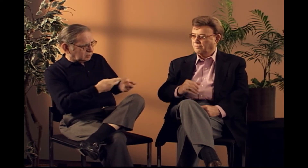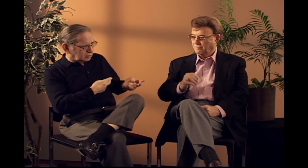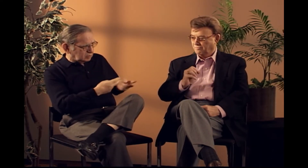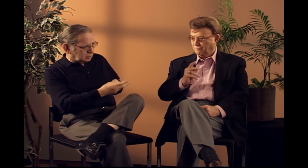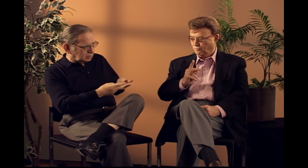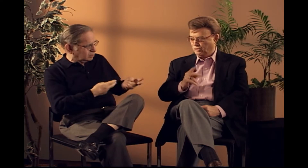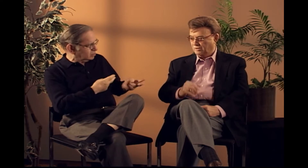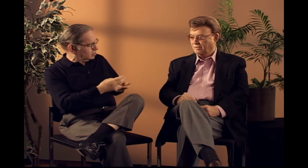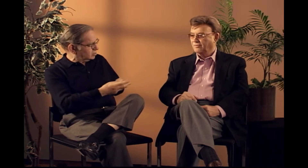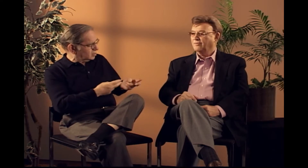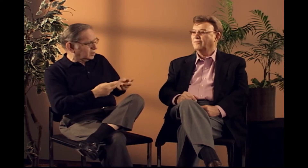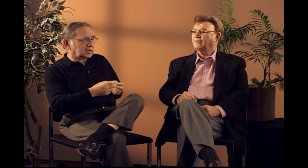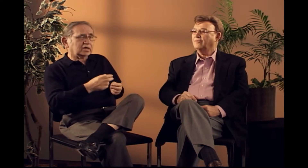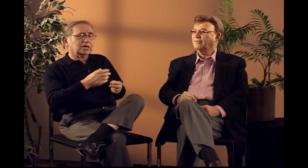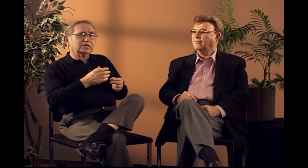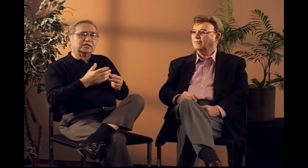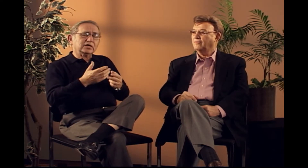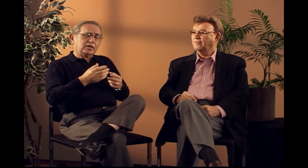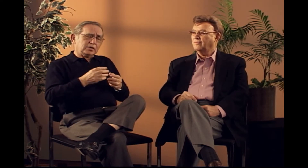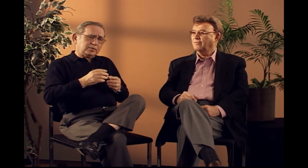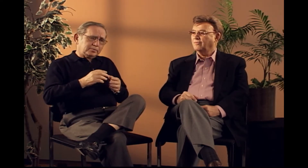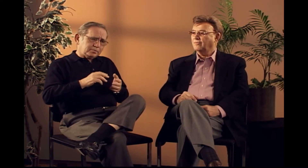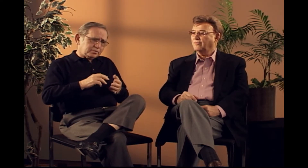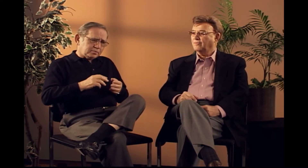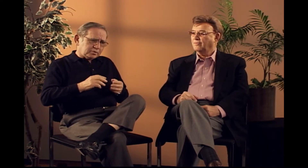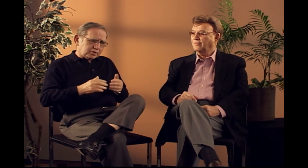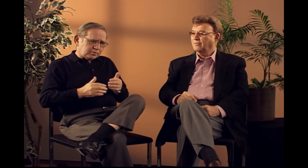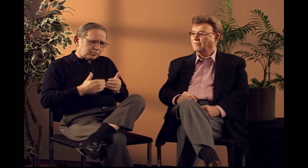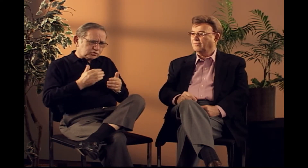we were working together, back and forth, yes.